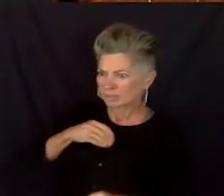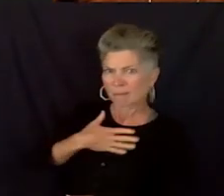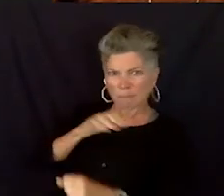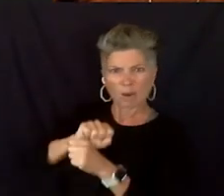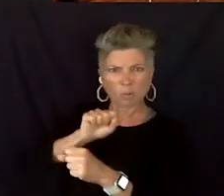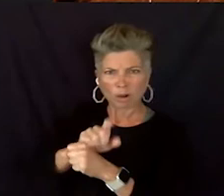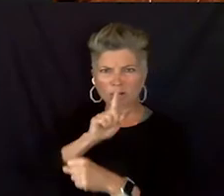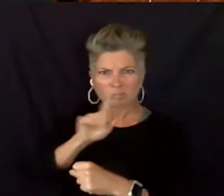2013,